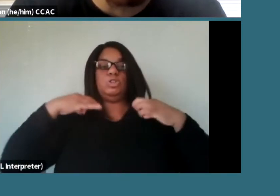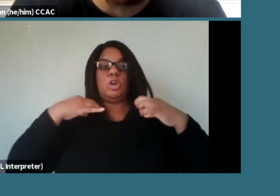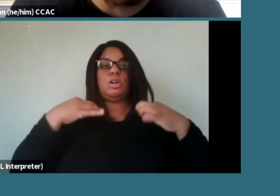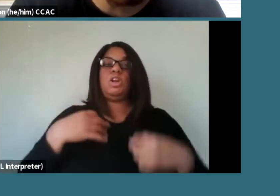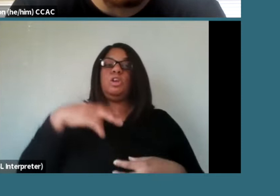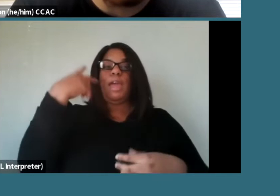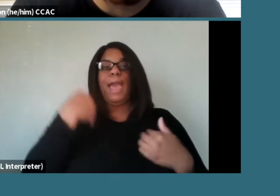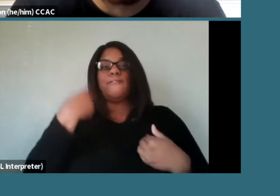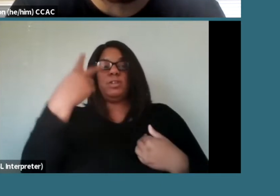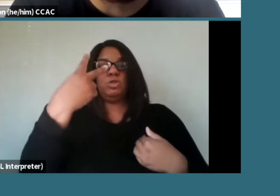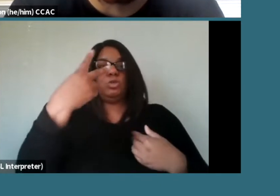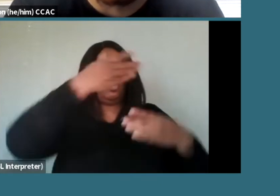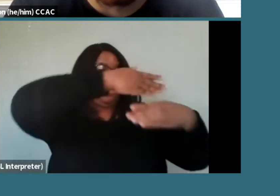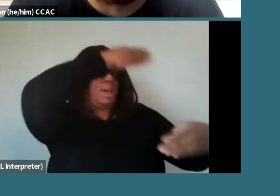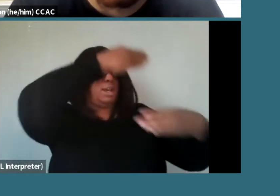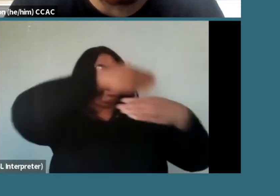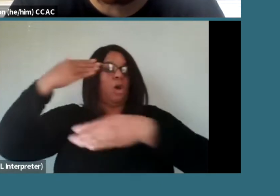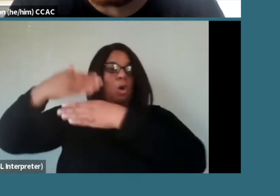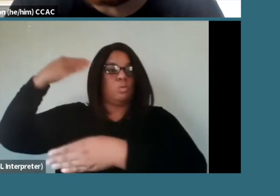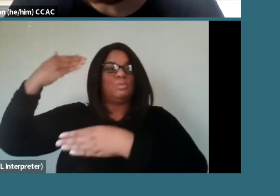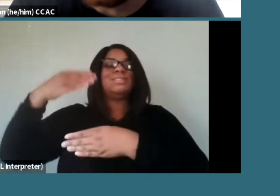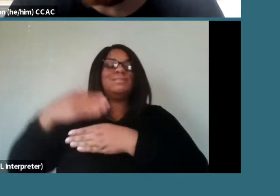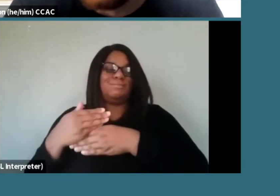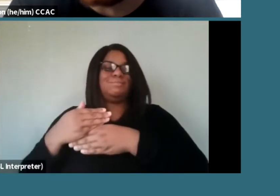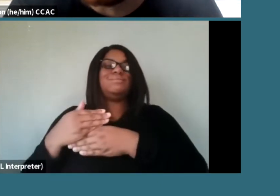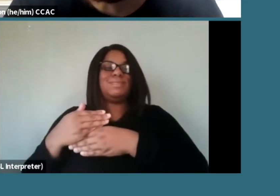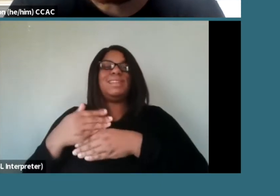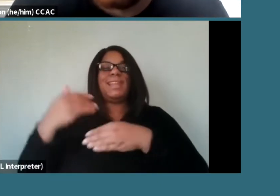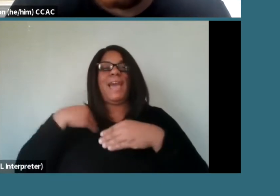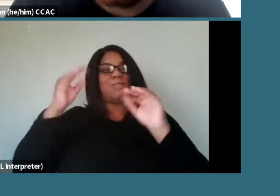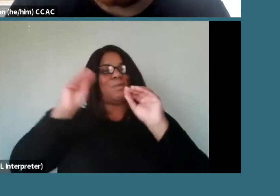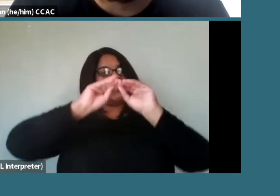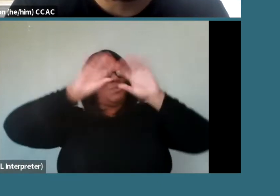which are closed right now, but they give sort of a bright, sunny glow behind me.